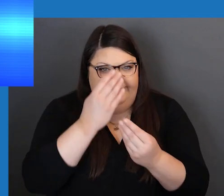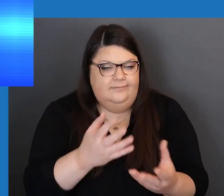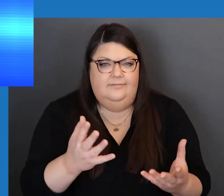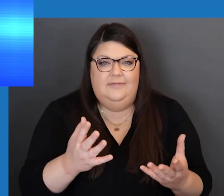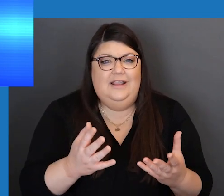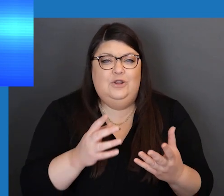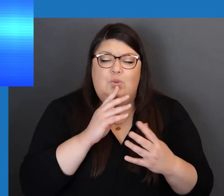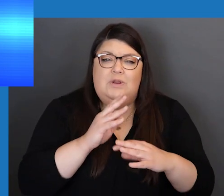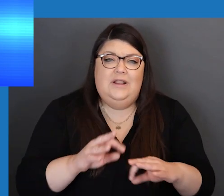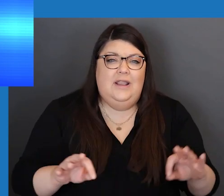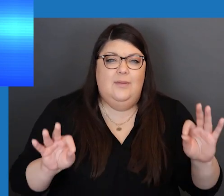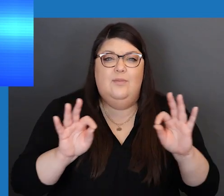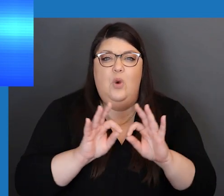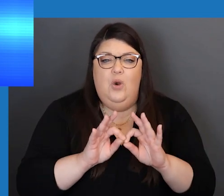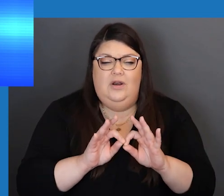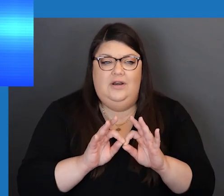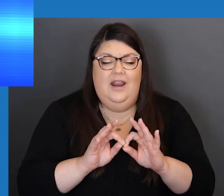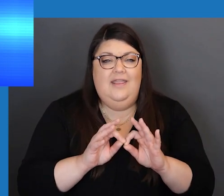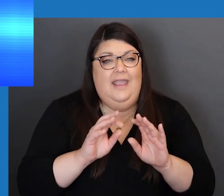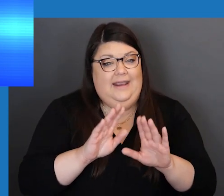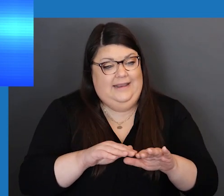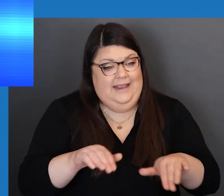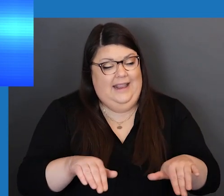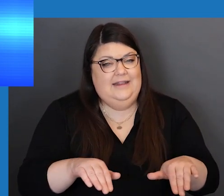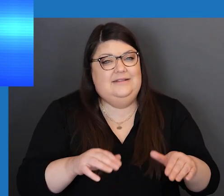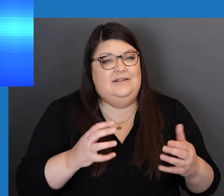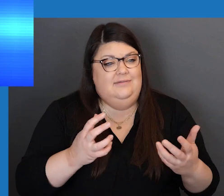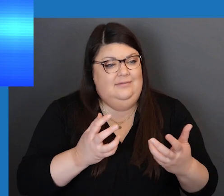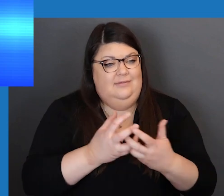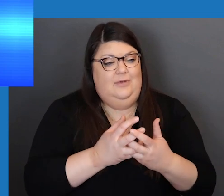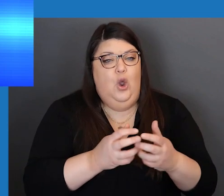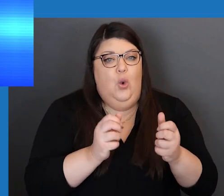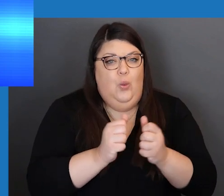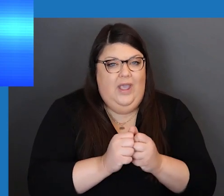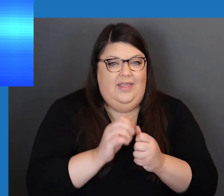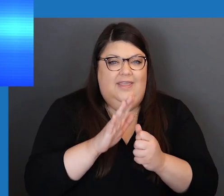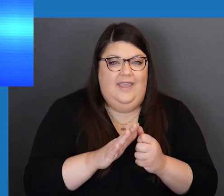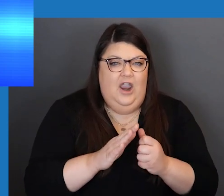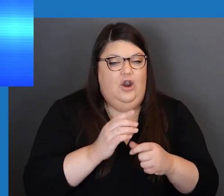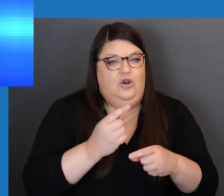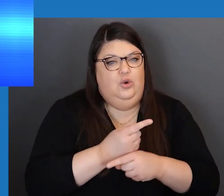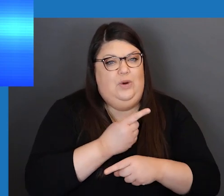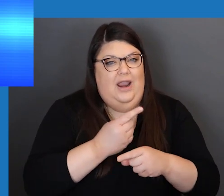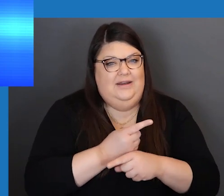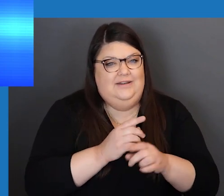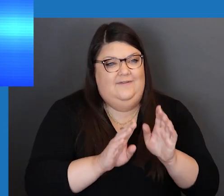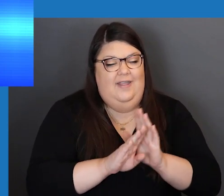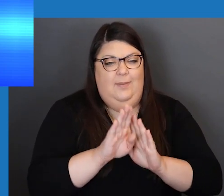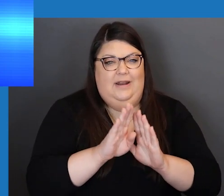that kids are with their correct developmental age, so that they're getting